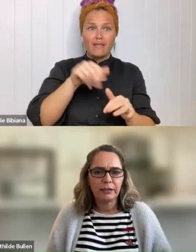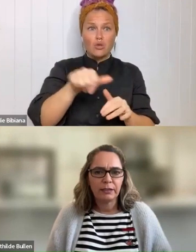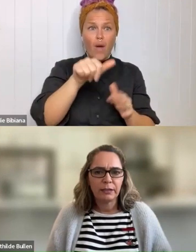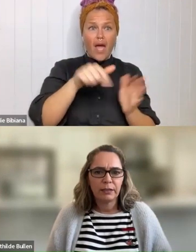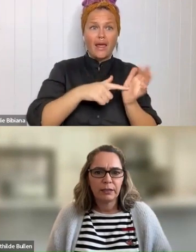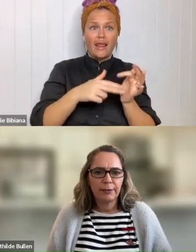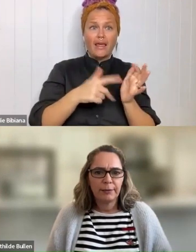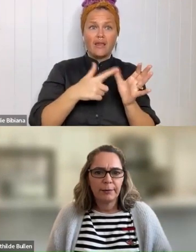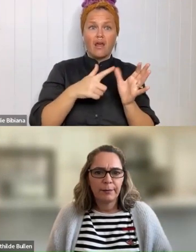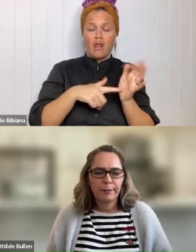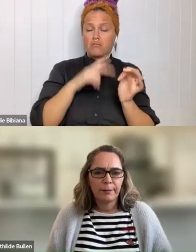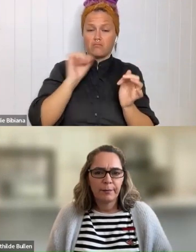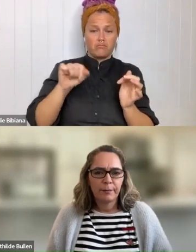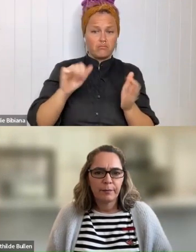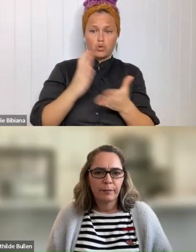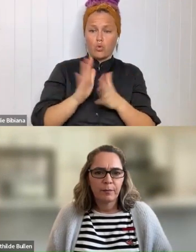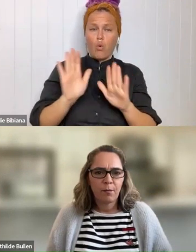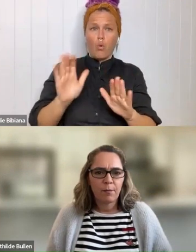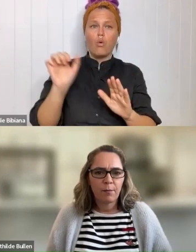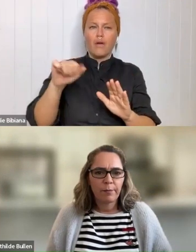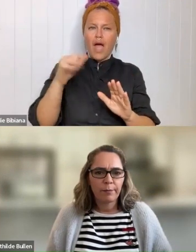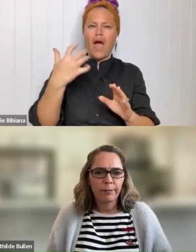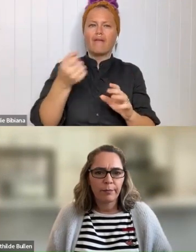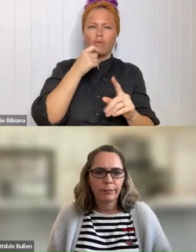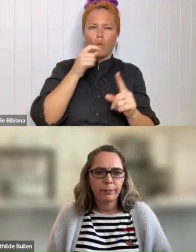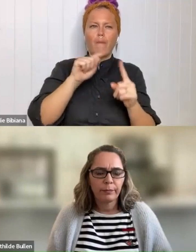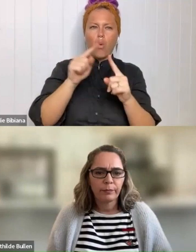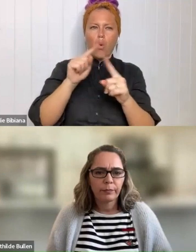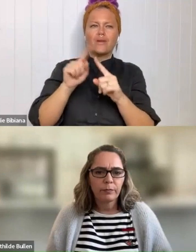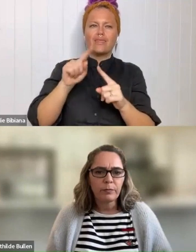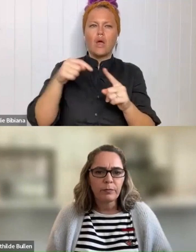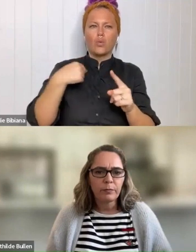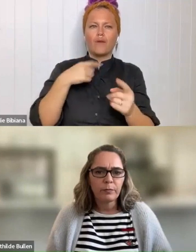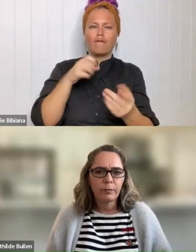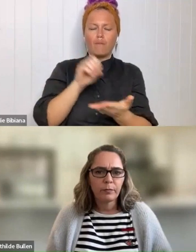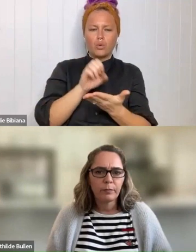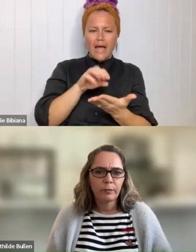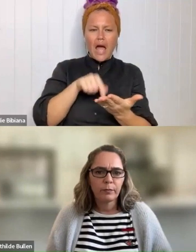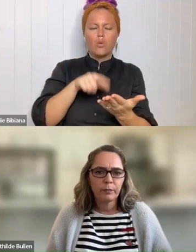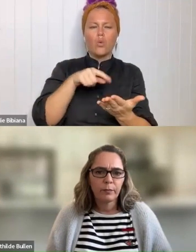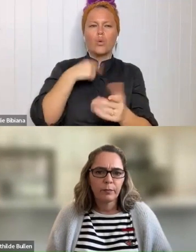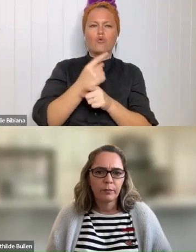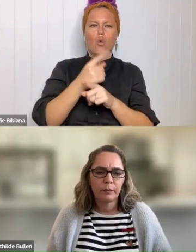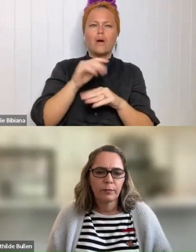Yeah, sure. So yeah, there were a few points that we had put down. And we talked about the bit about the